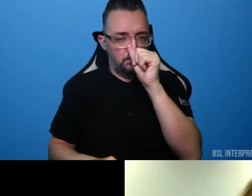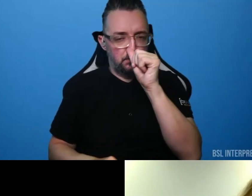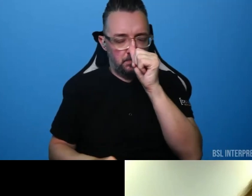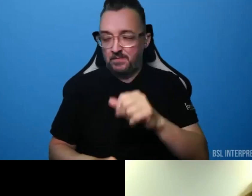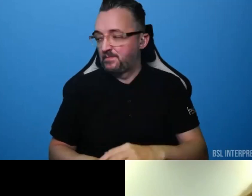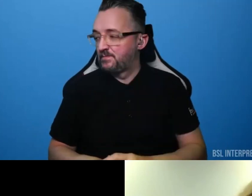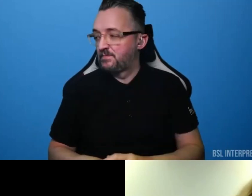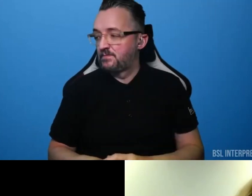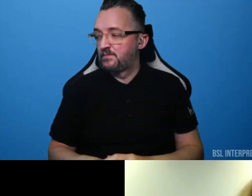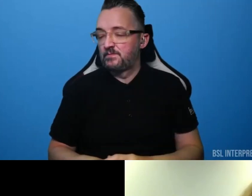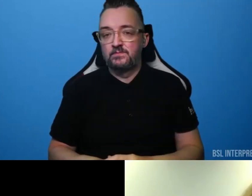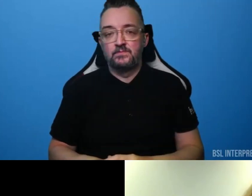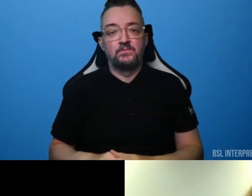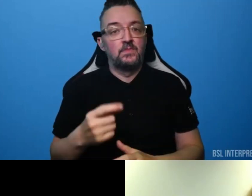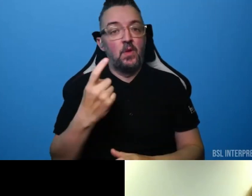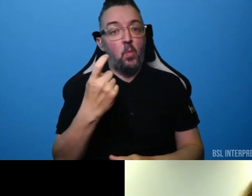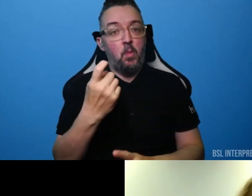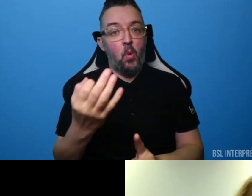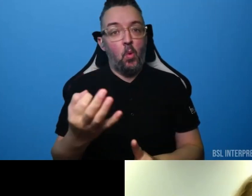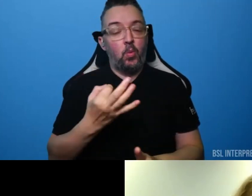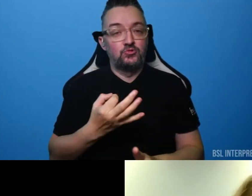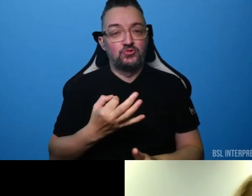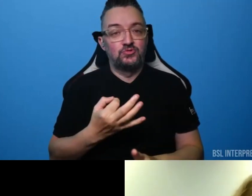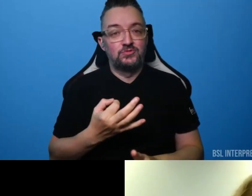We've got another question in Michael as well maybe you can deal with both.